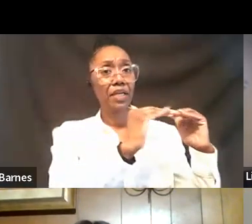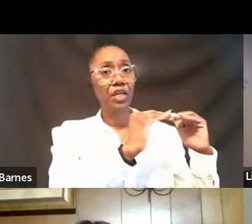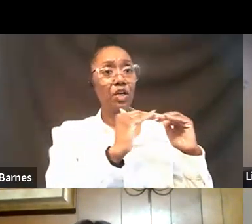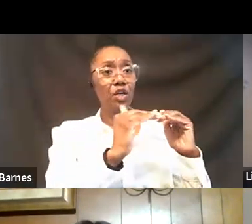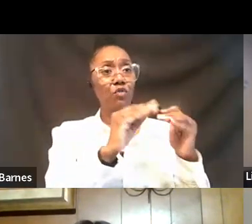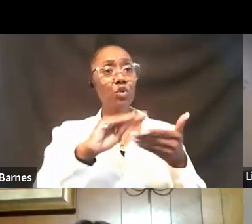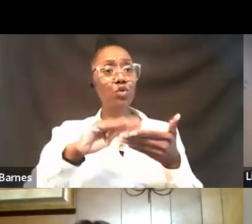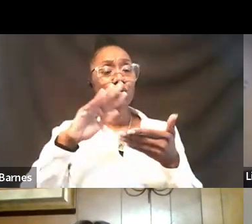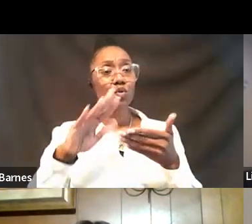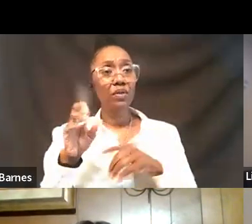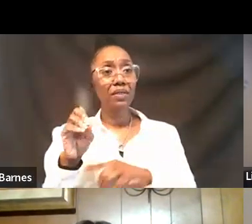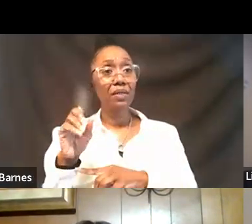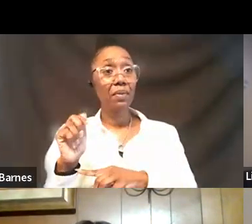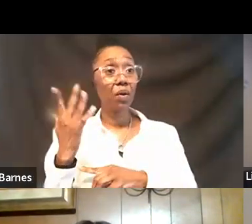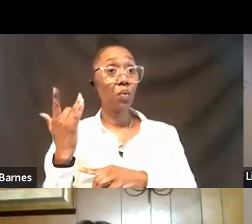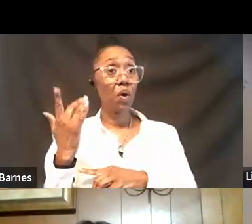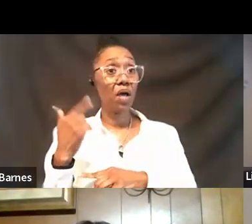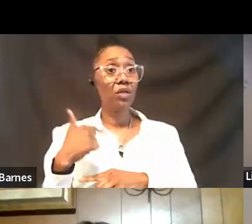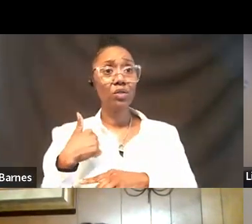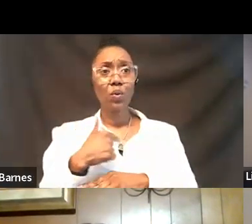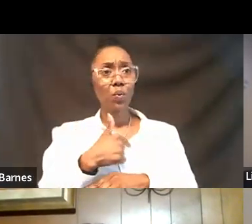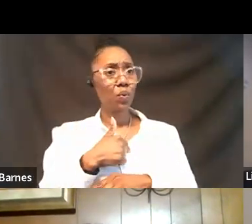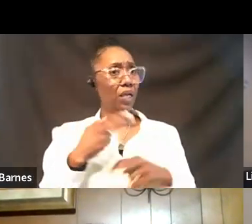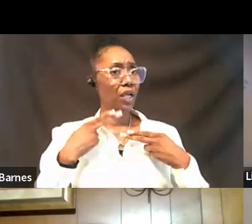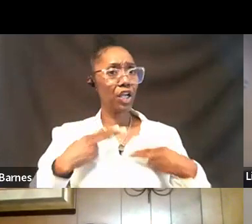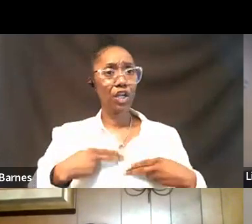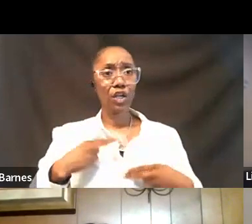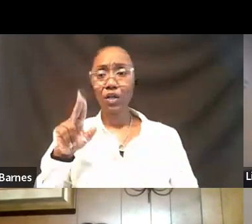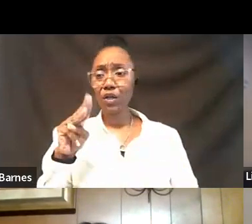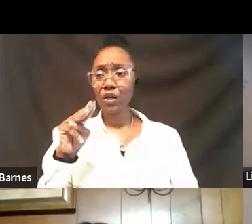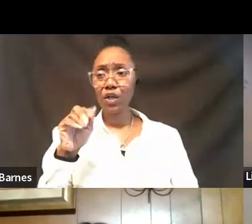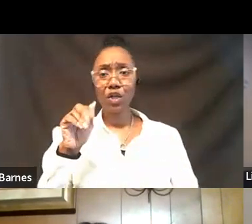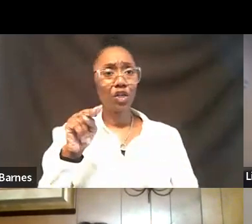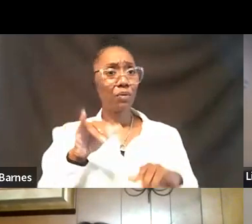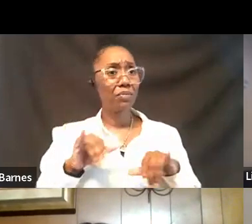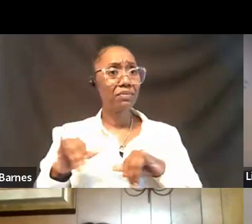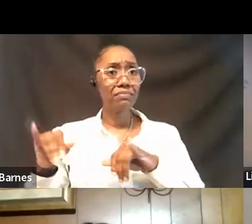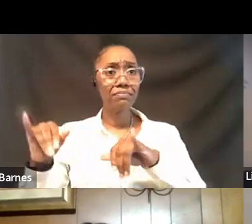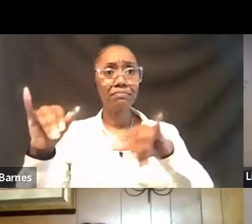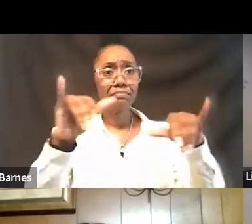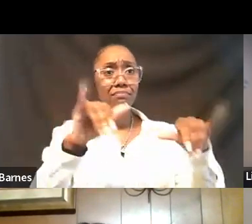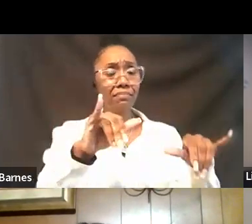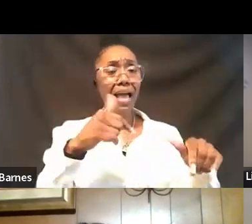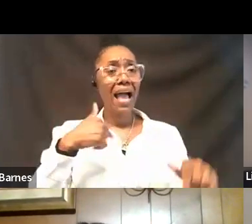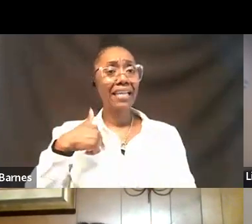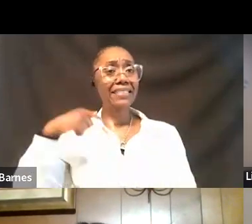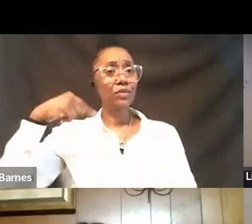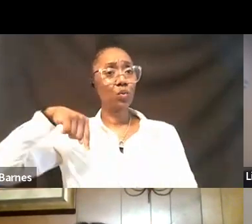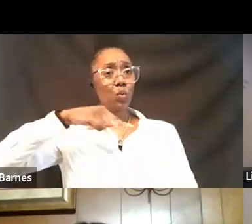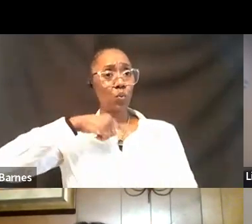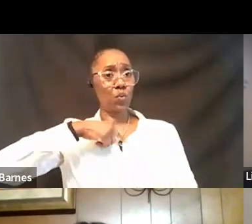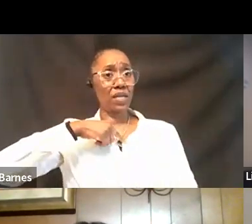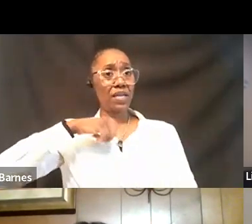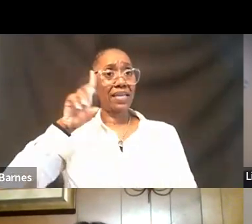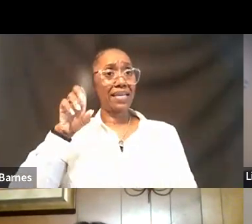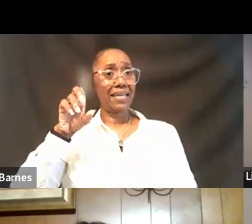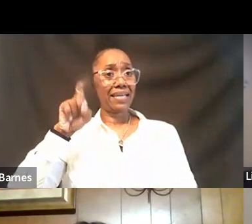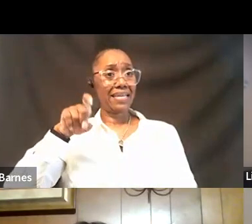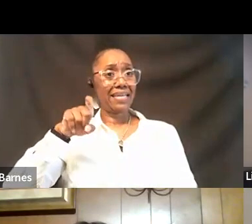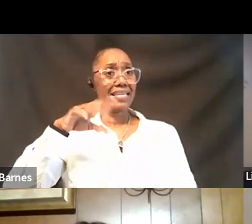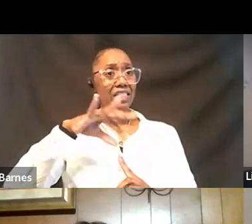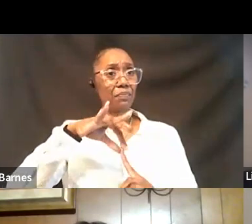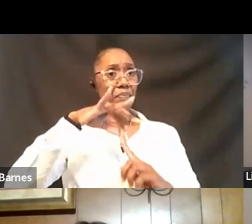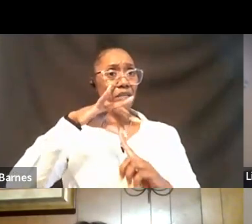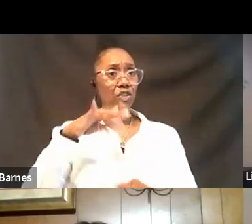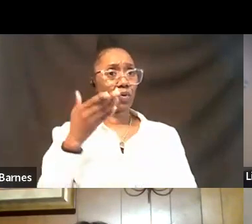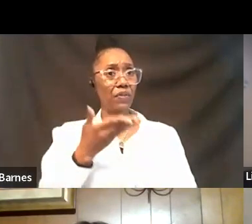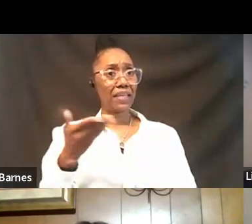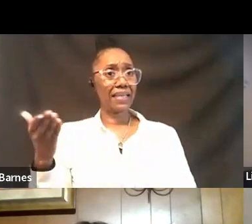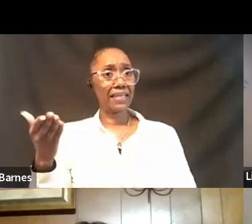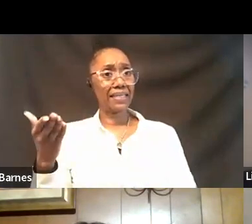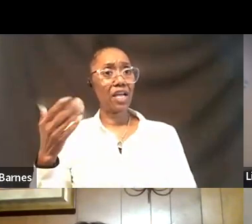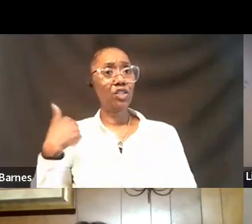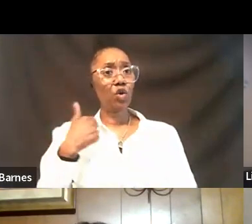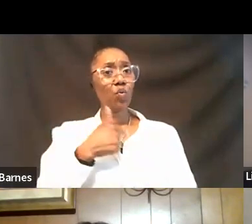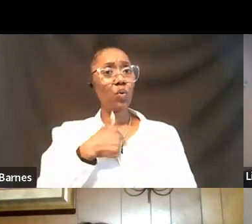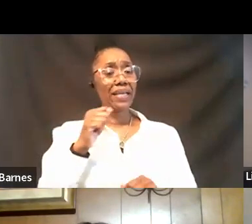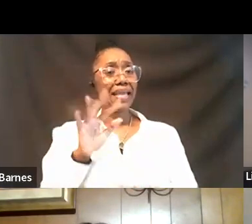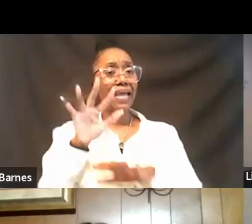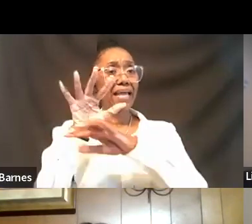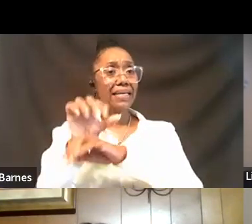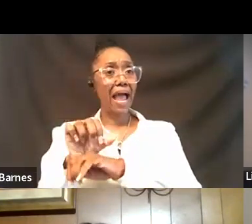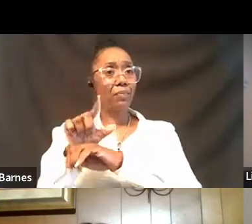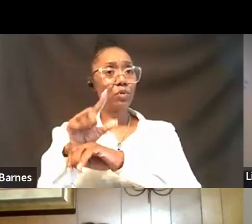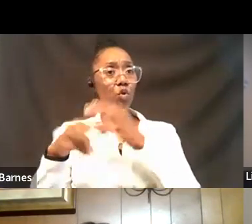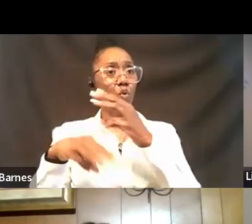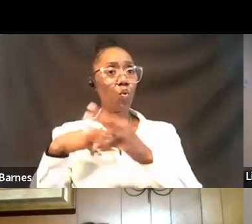We just need different things to adapt to the world that wasn't made for us. So I would really like to.